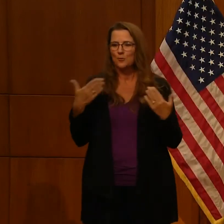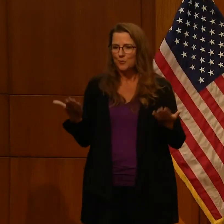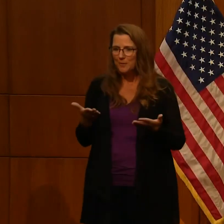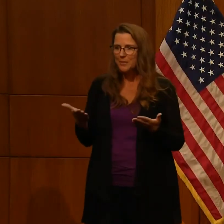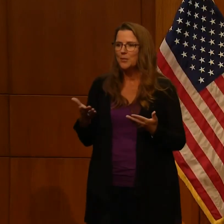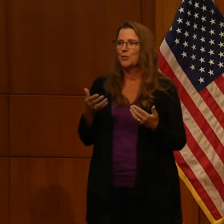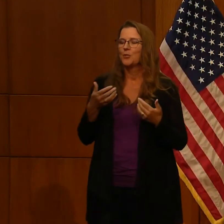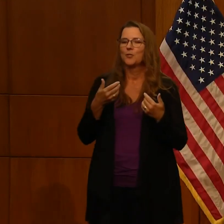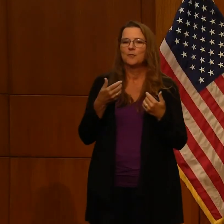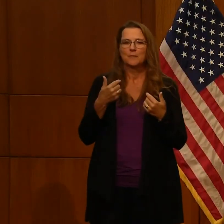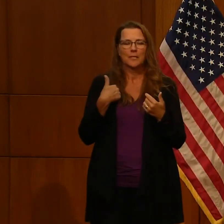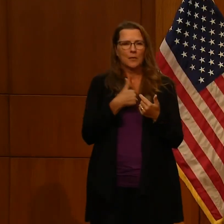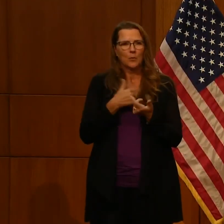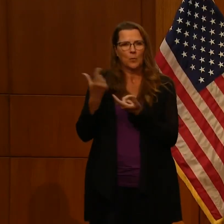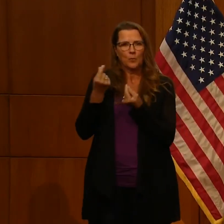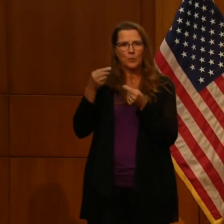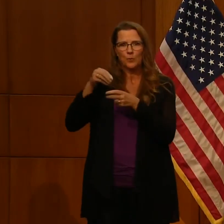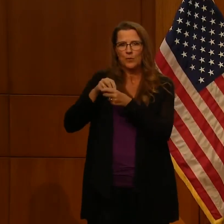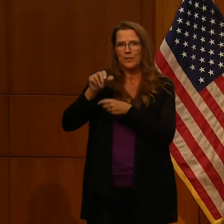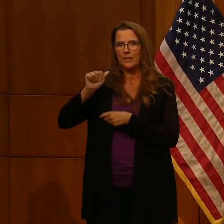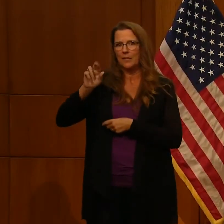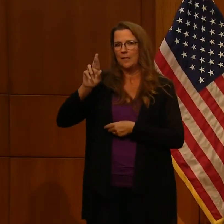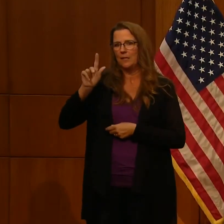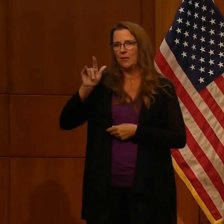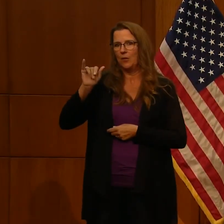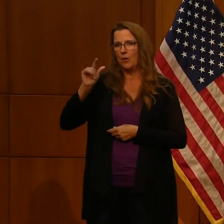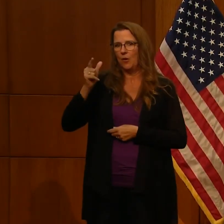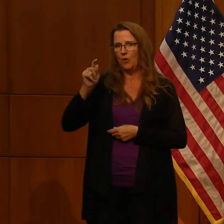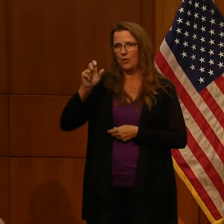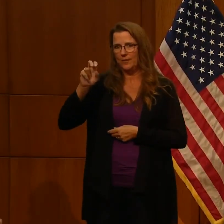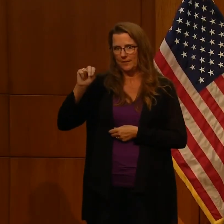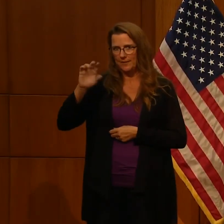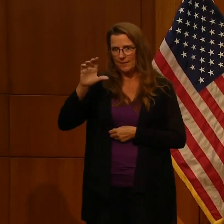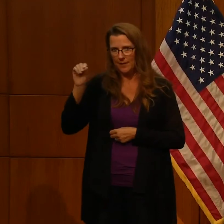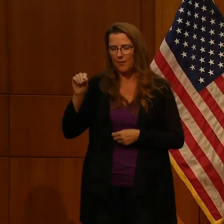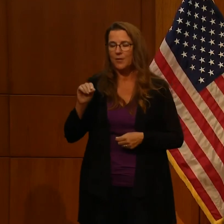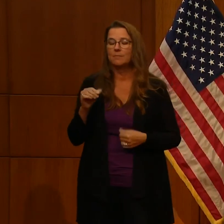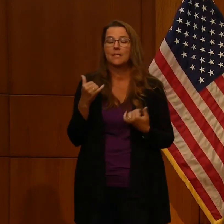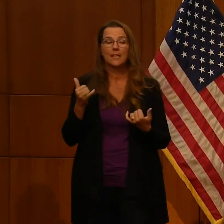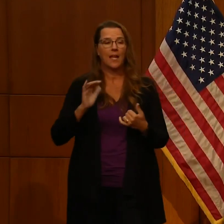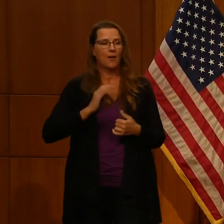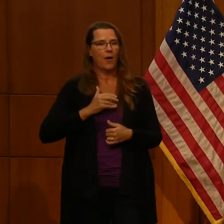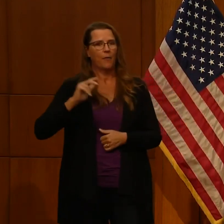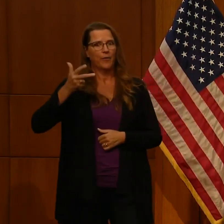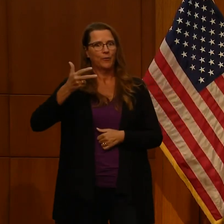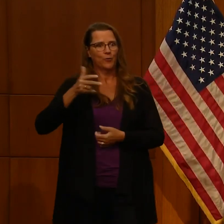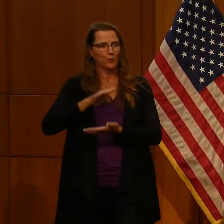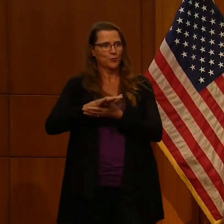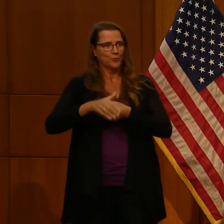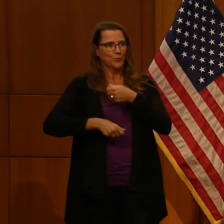GOVERNOR. IT'S A PLEASURE TO BE HERE TO SHARE A LITTLE ABOUT THE EFFORTS THAT WE'RE PUTTING IN PLACE IN ARLINGTON COUNTY,